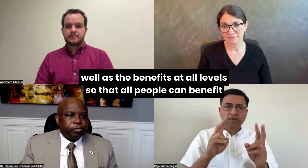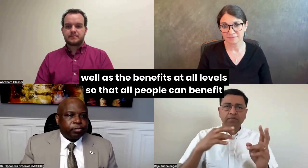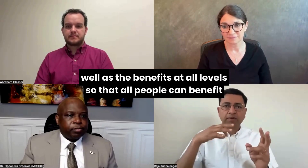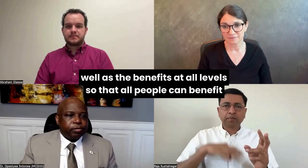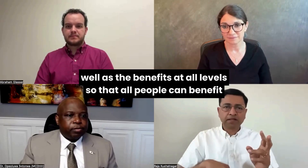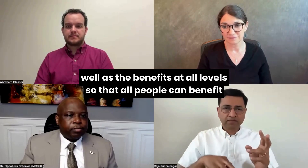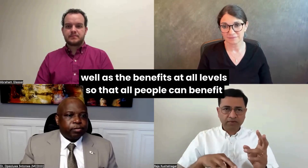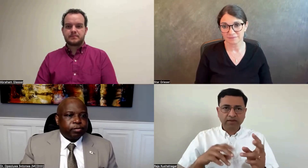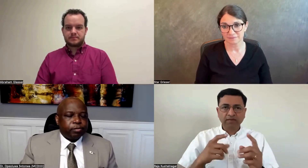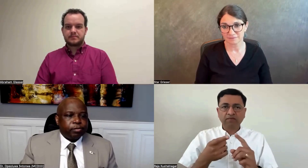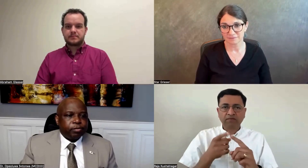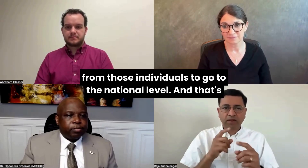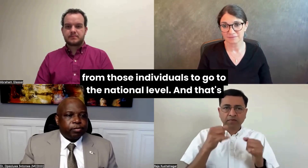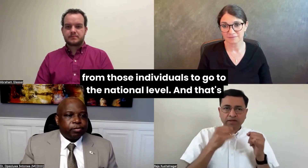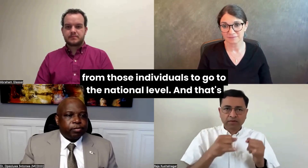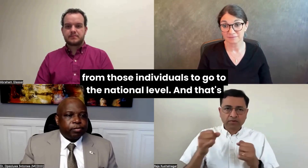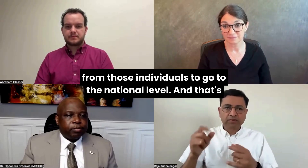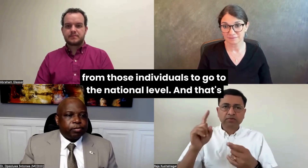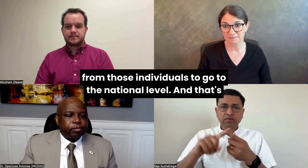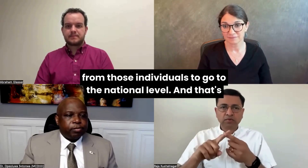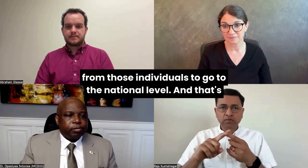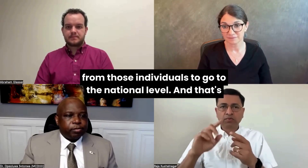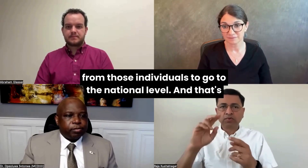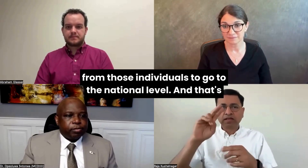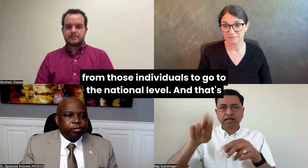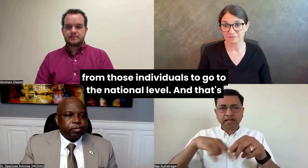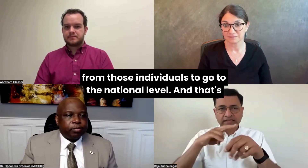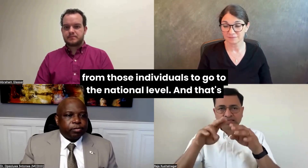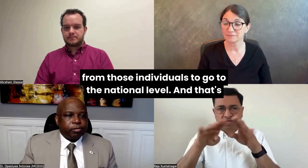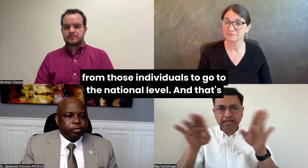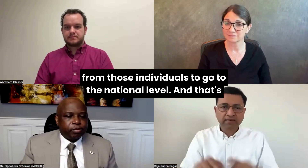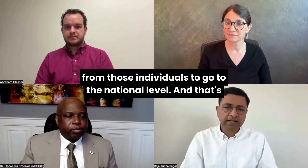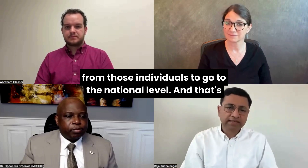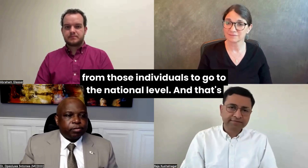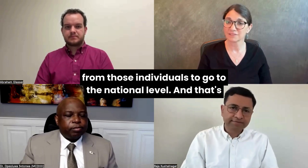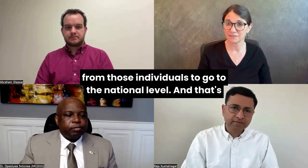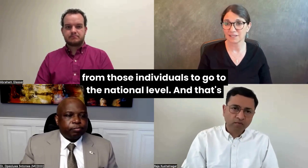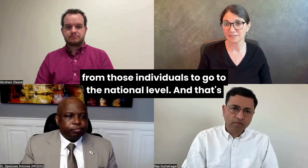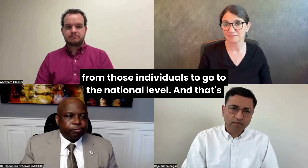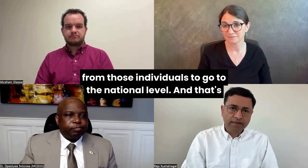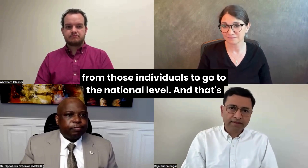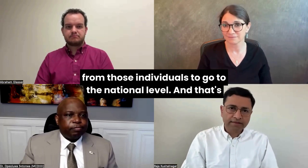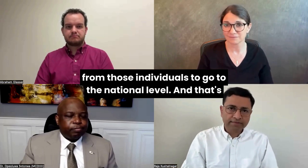from those individuals to go to the national level. And that's very true.